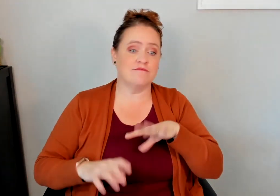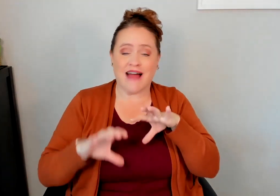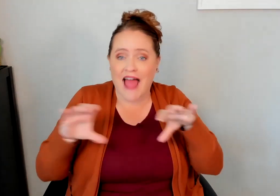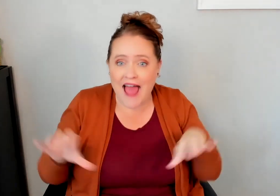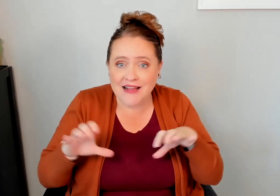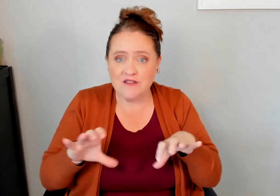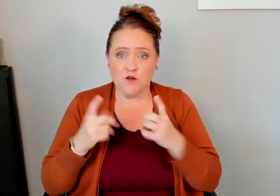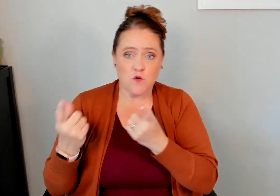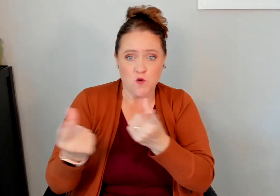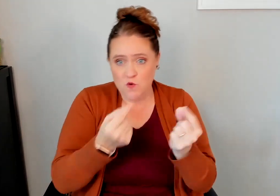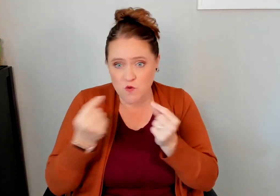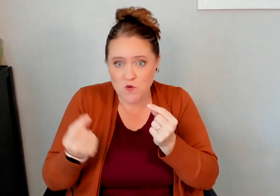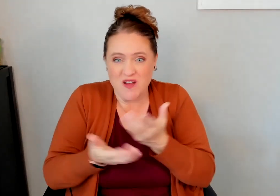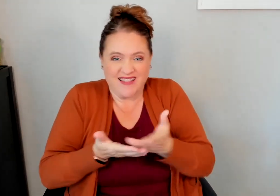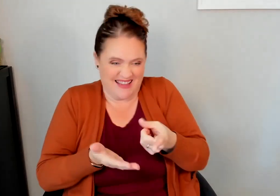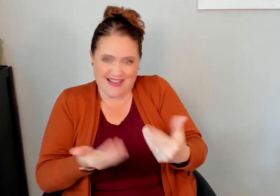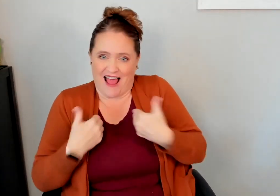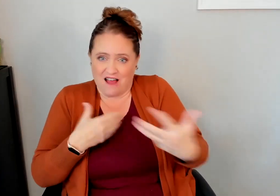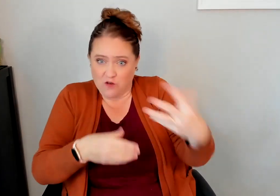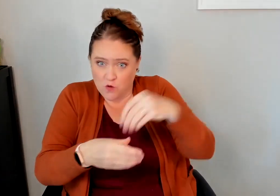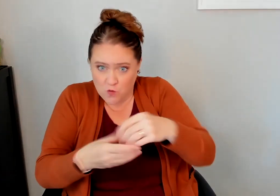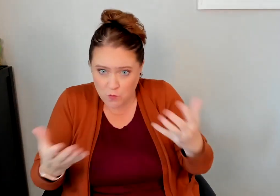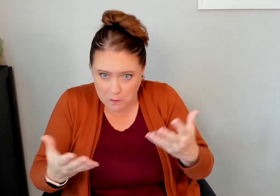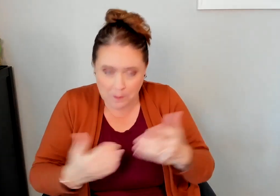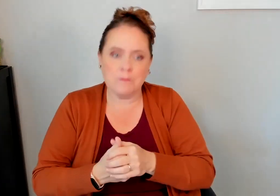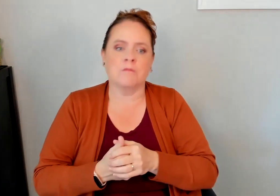let's talk about the water the activities and amenities